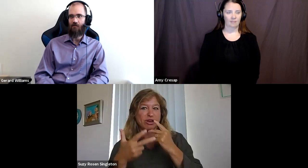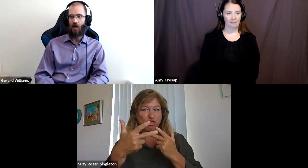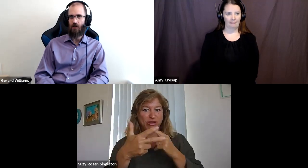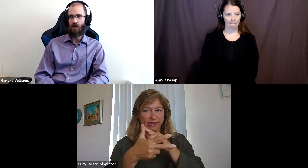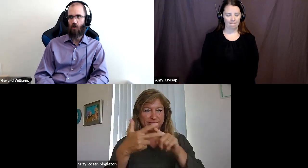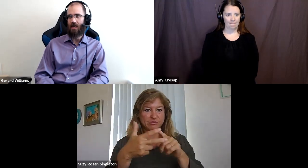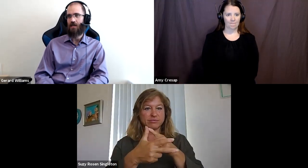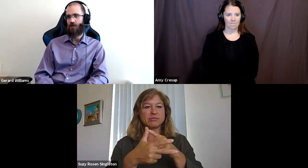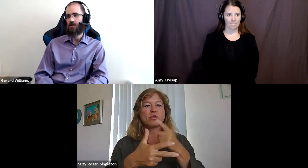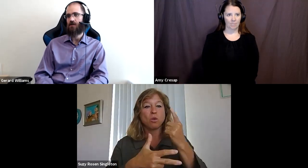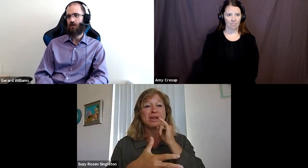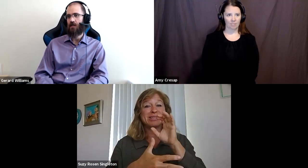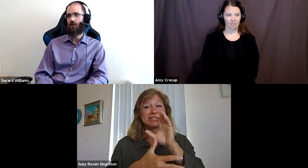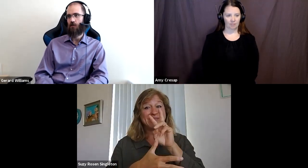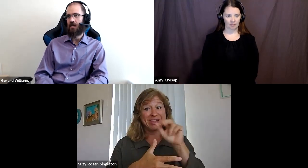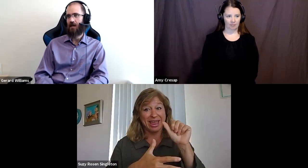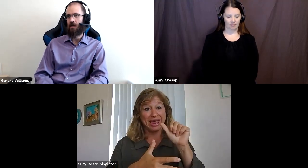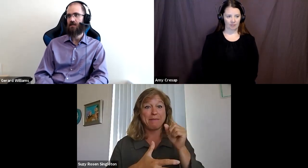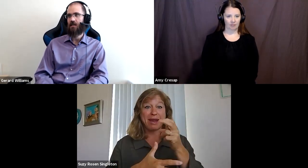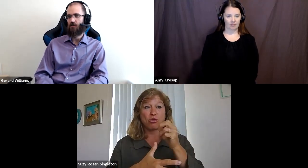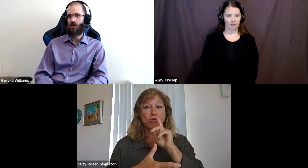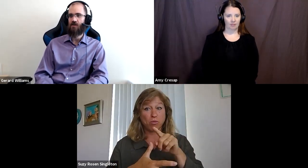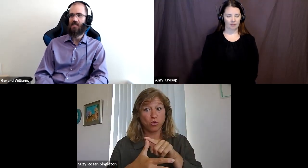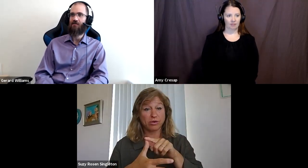modern communications, there are three areas here.